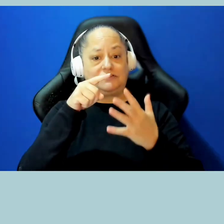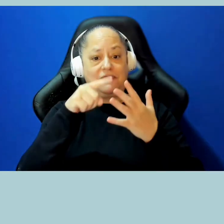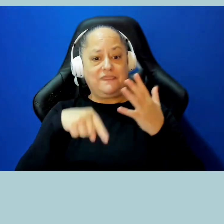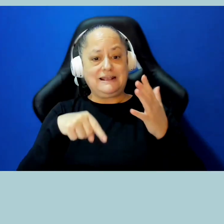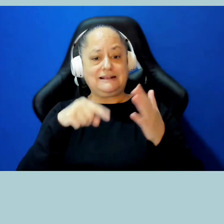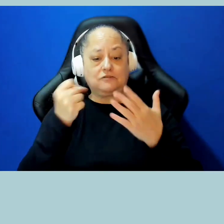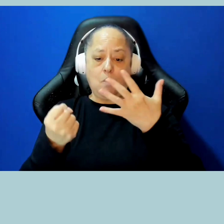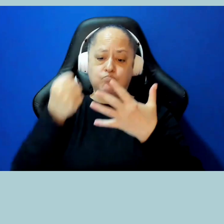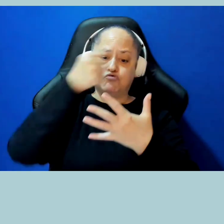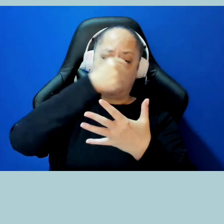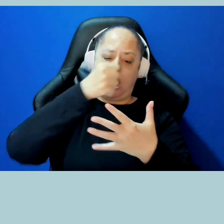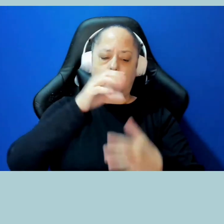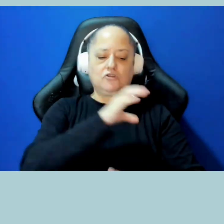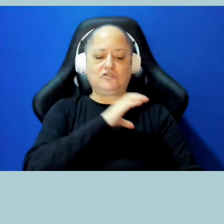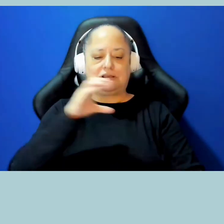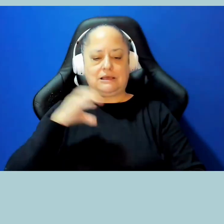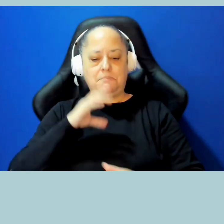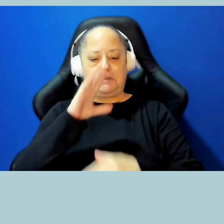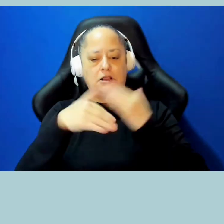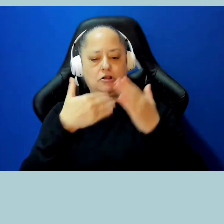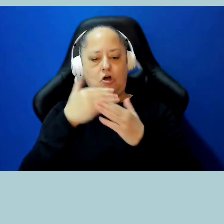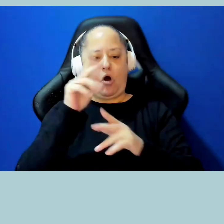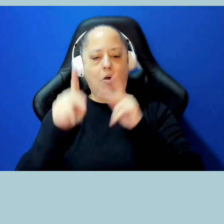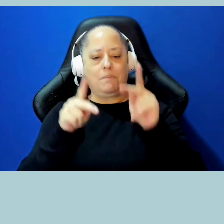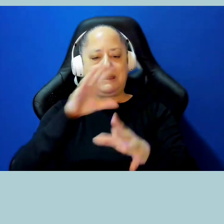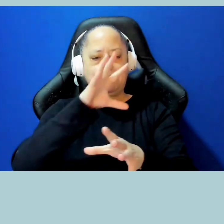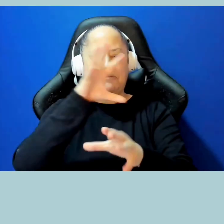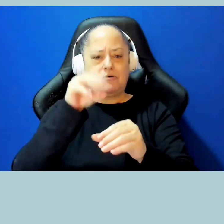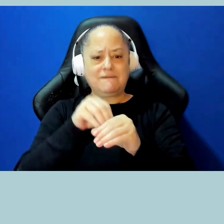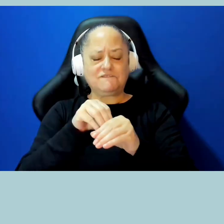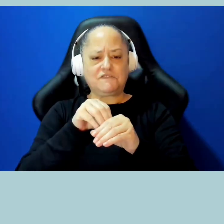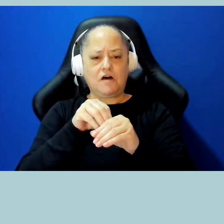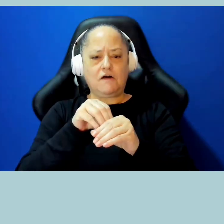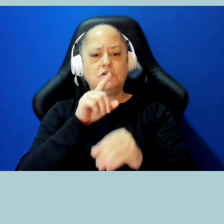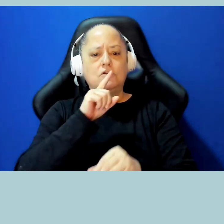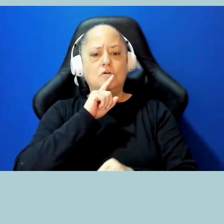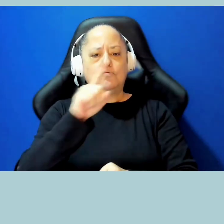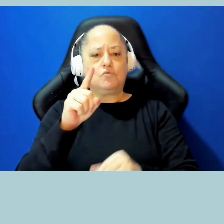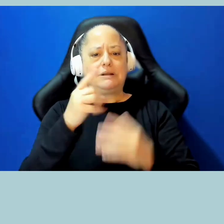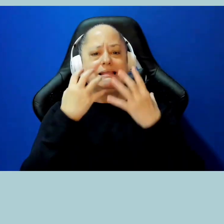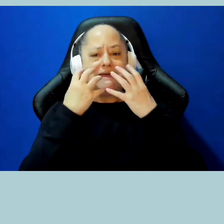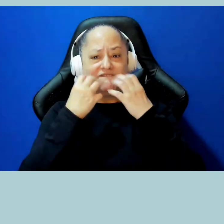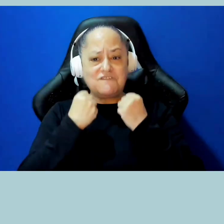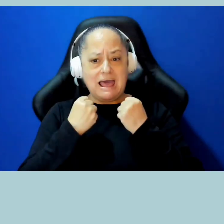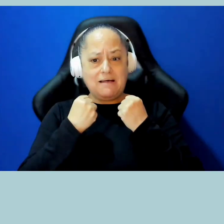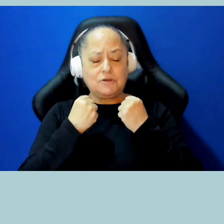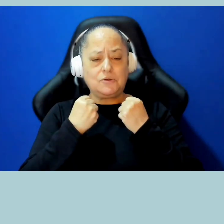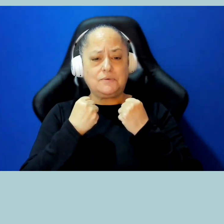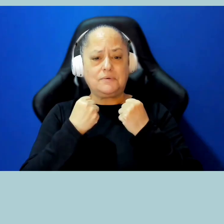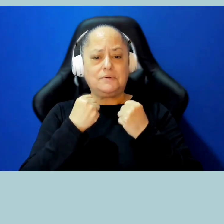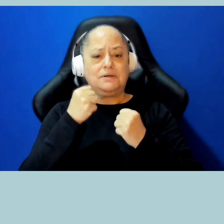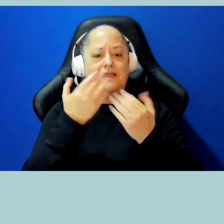our committee and all the folks involved really value. And so these are things we're going to continue